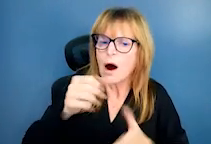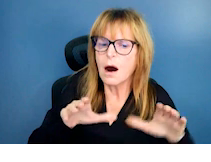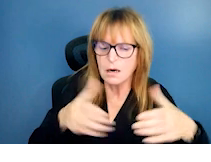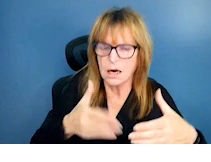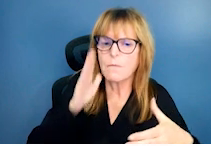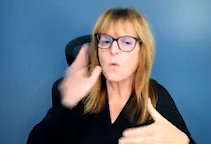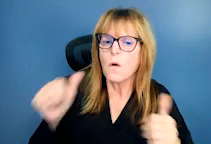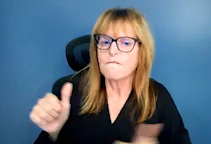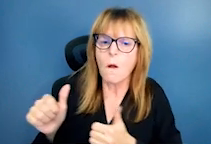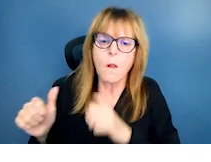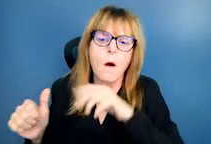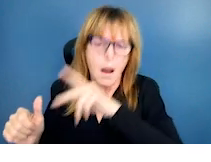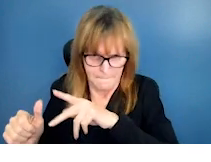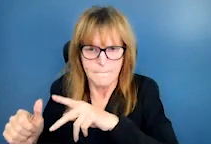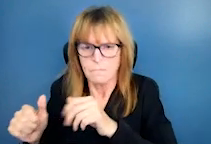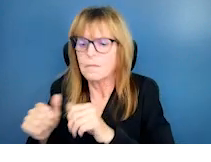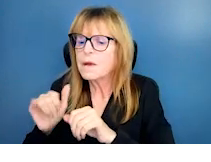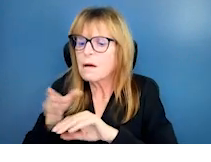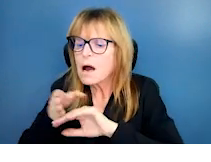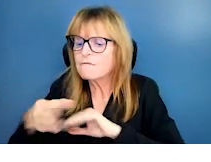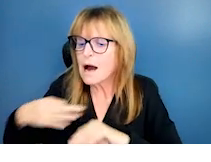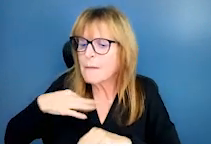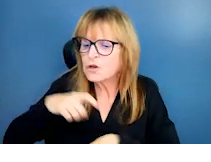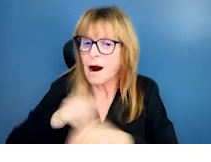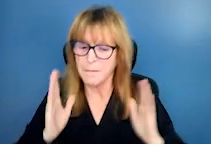The total government assistance your organization received from either